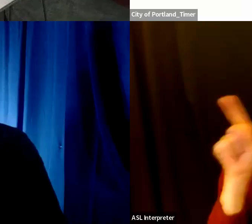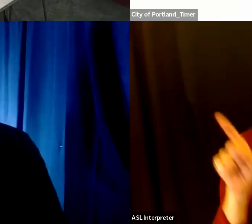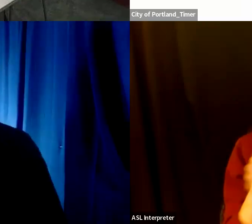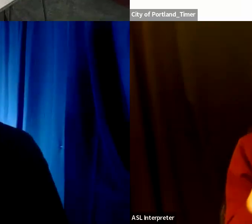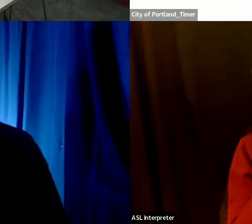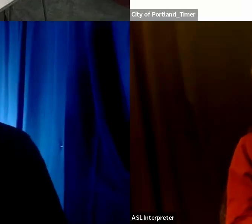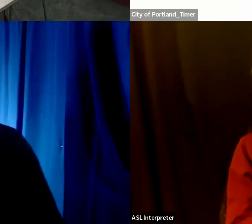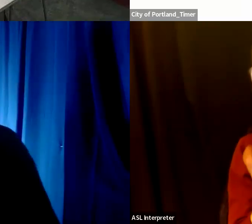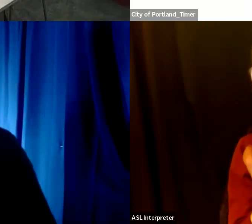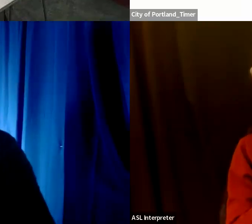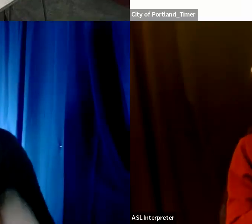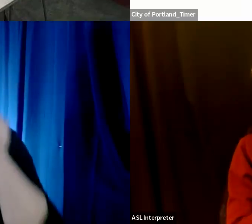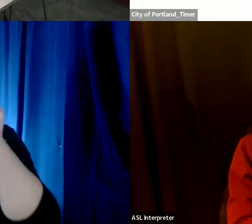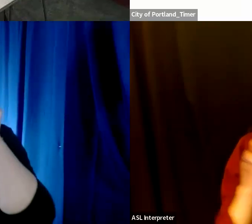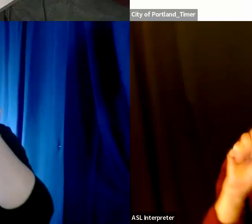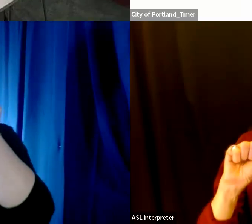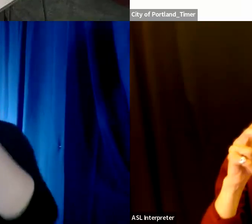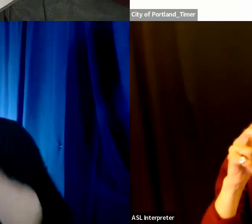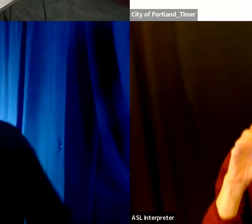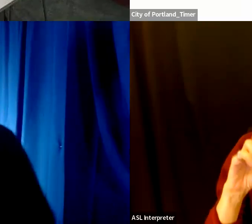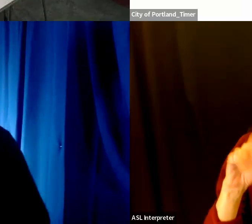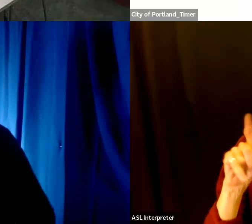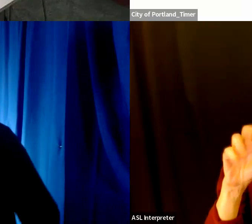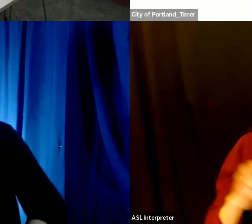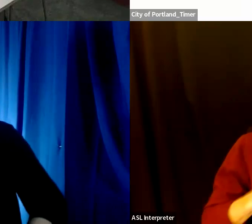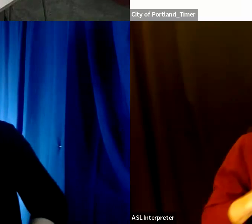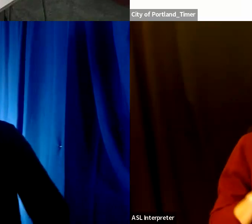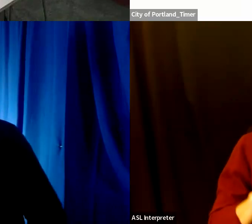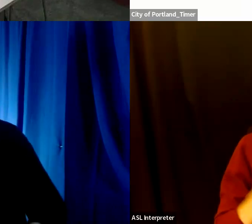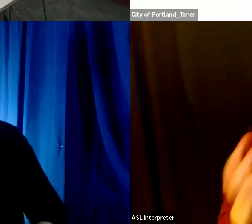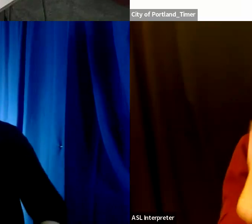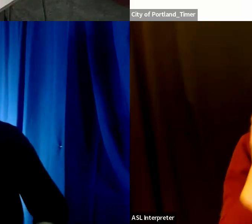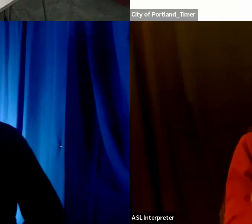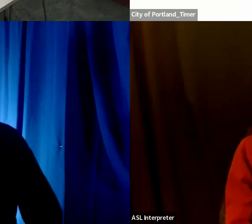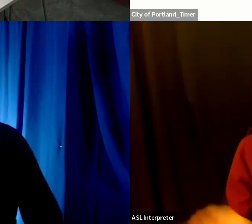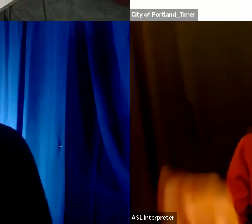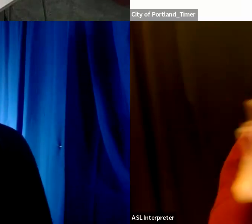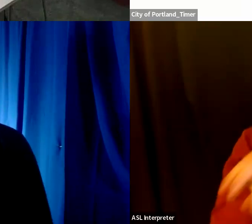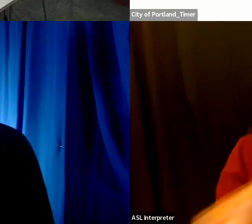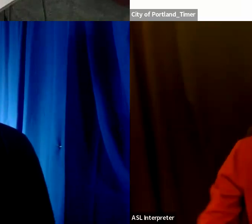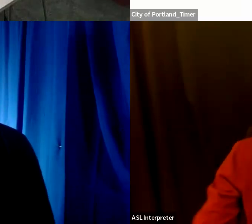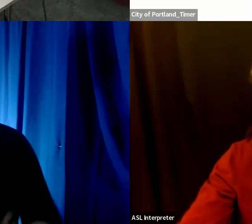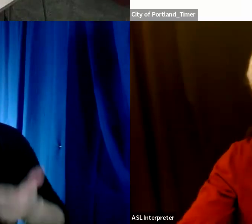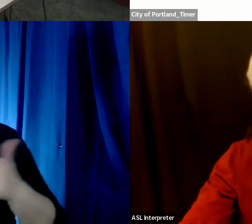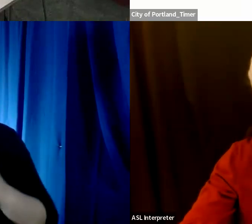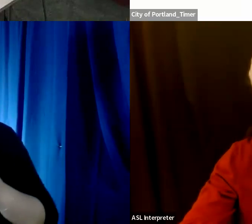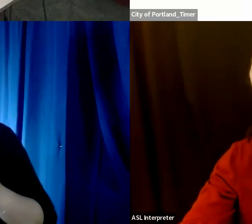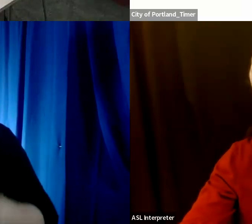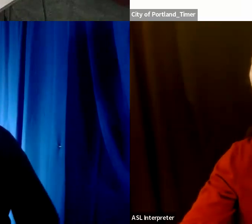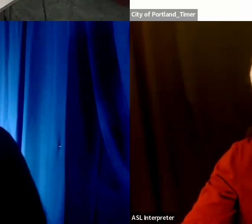Stephanie McFerrin, resident of District 4. Thank you.